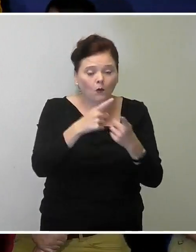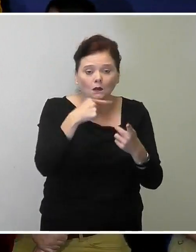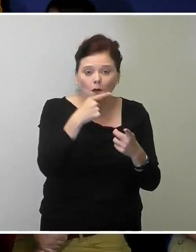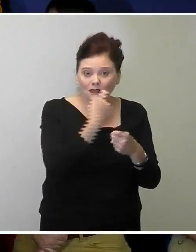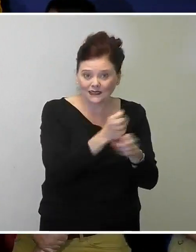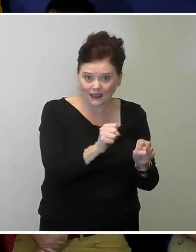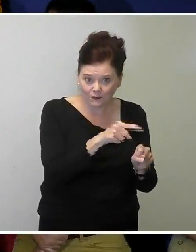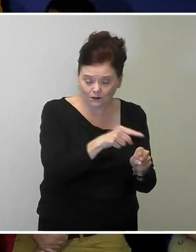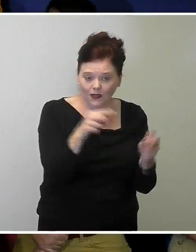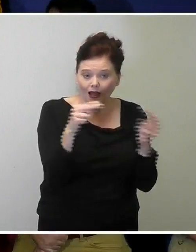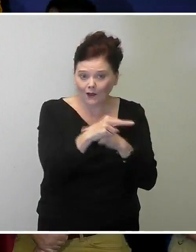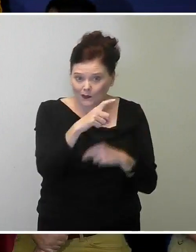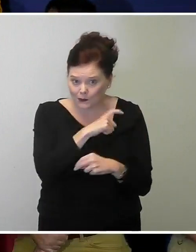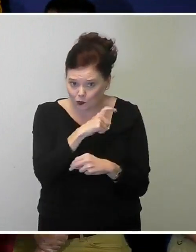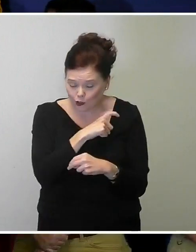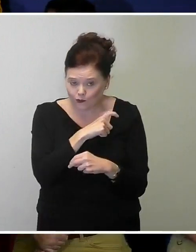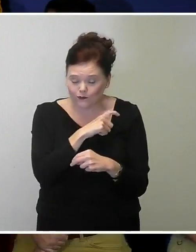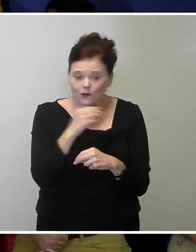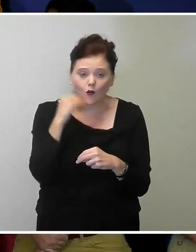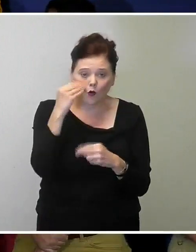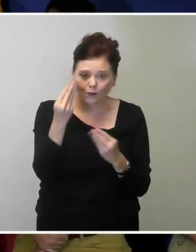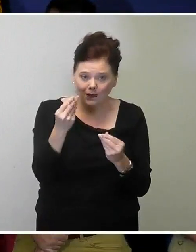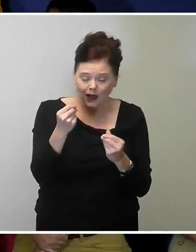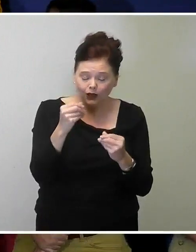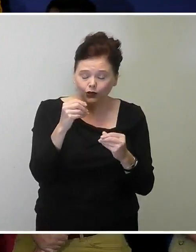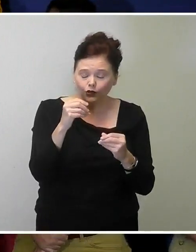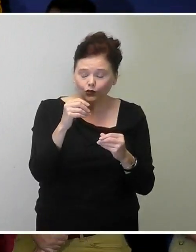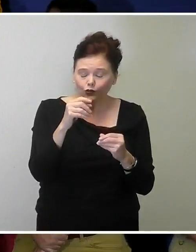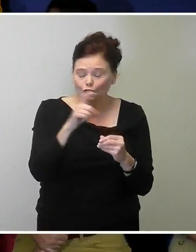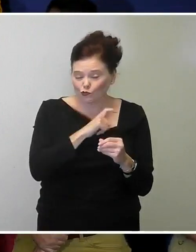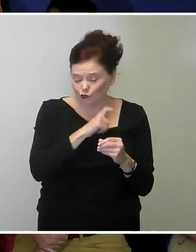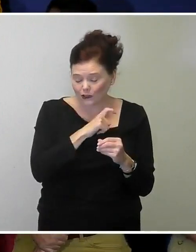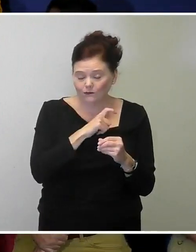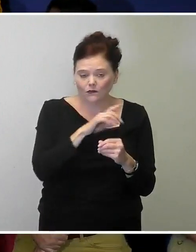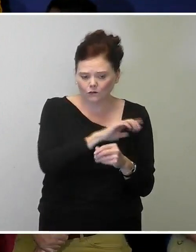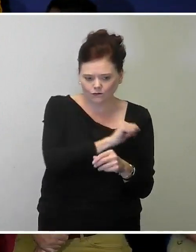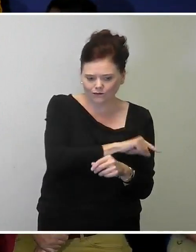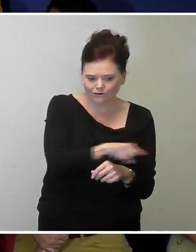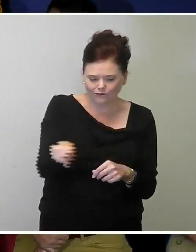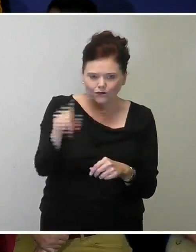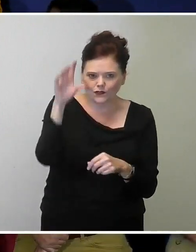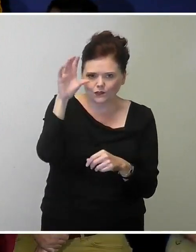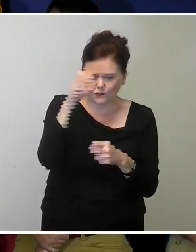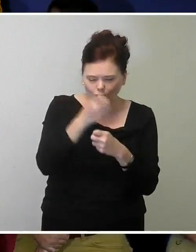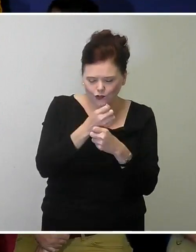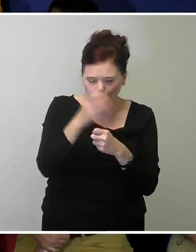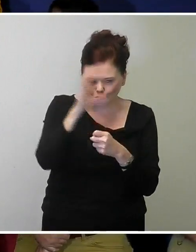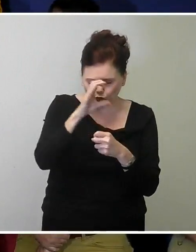WILDLIFE FISH AND PARK. SEARCH AND RESCUE TEAMS. MISSISSIPPI HIGHWAY PATROL AND HOMELAND SECURITY SEARCH AND